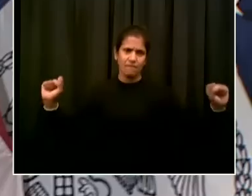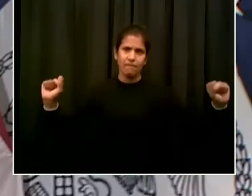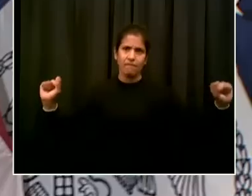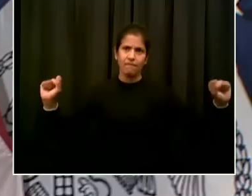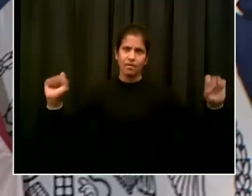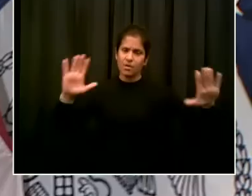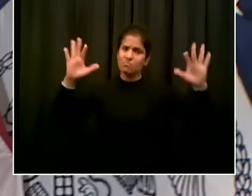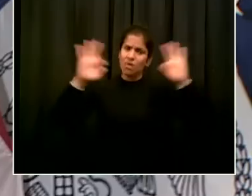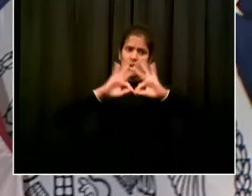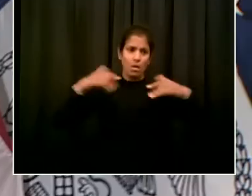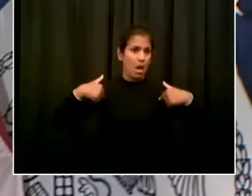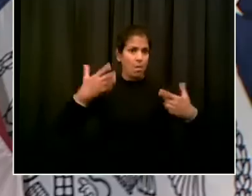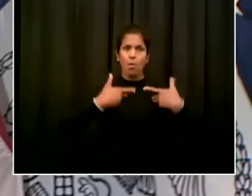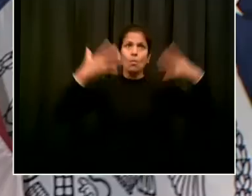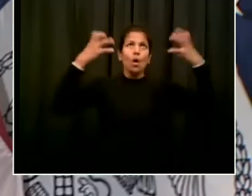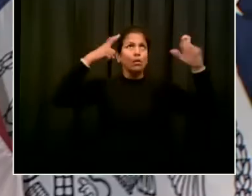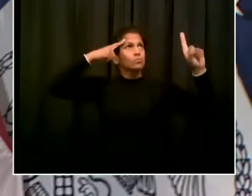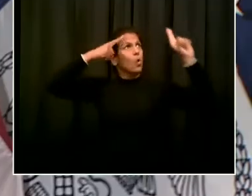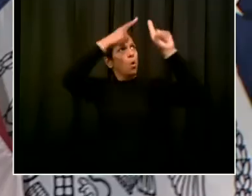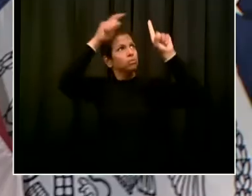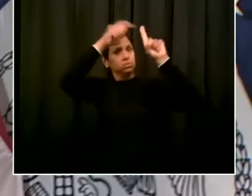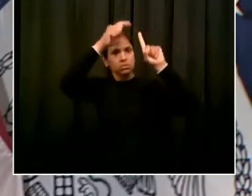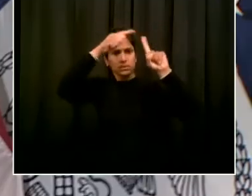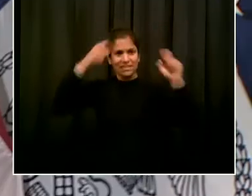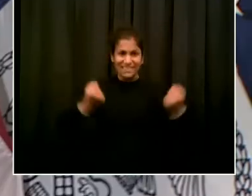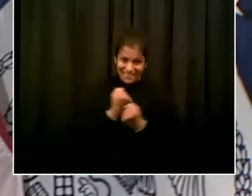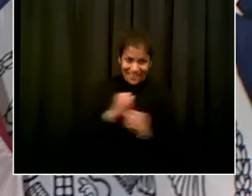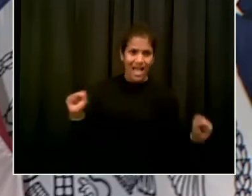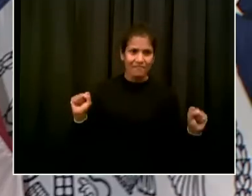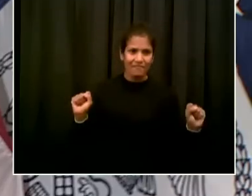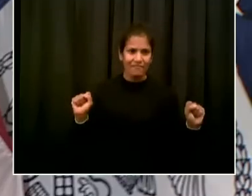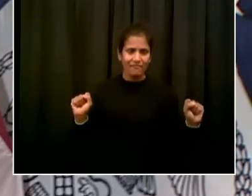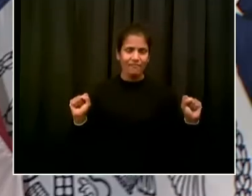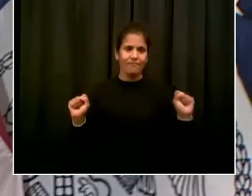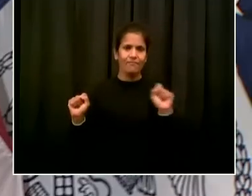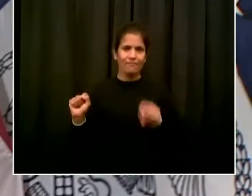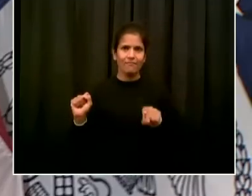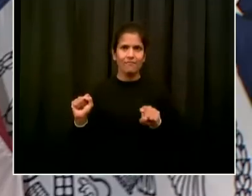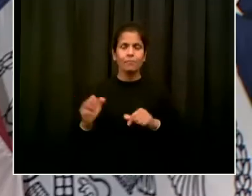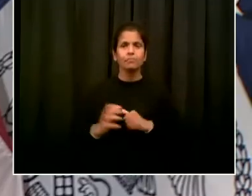GOING IN A MORE POSITIVE DDREICTION, SO I UNDERSTAND THE CONCERNS, BUT ULTIMATELEL, YI I THINK WE CAN ALL OVERCOME THIS